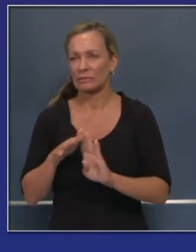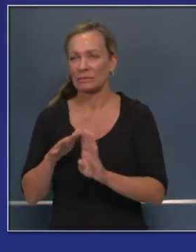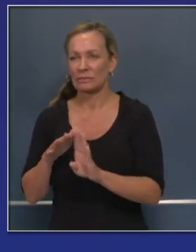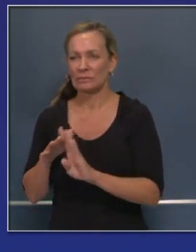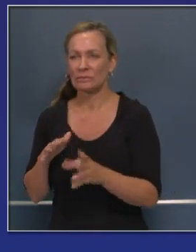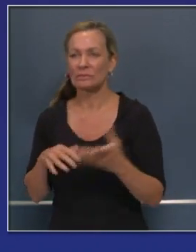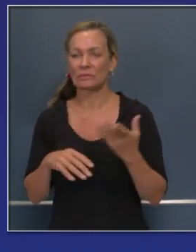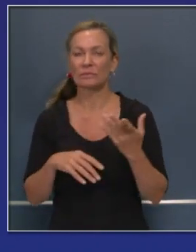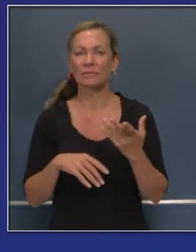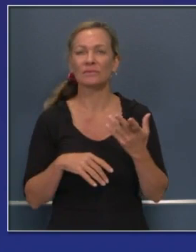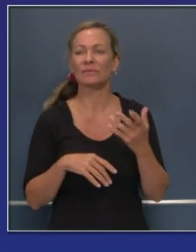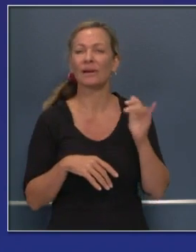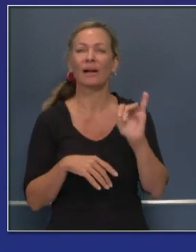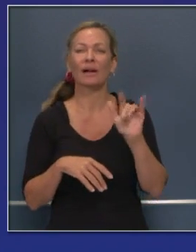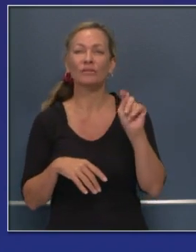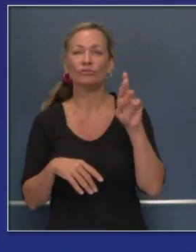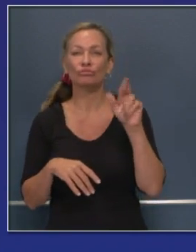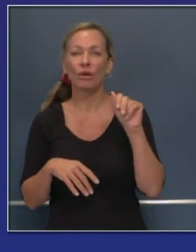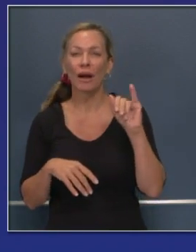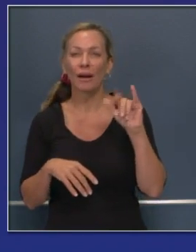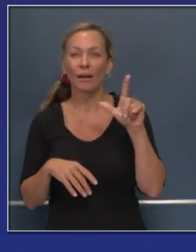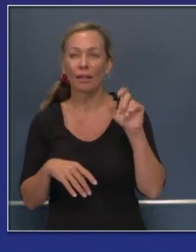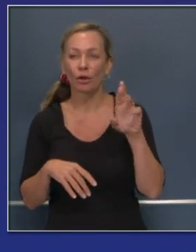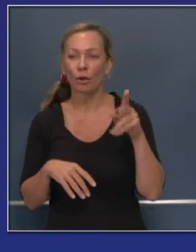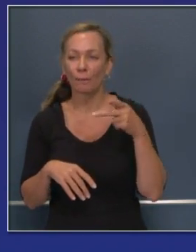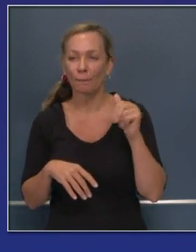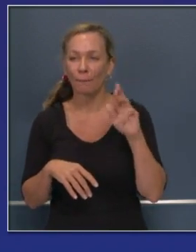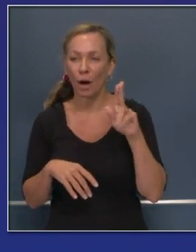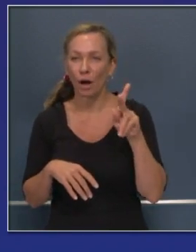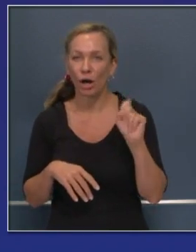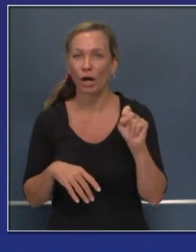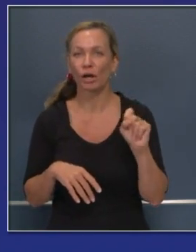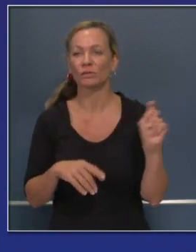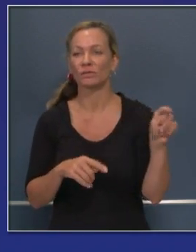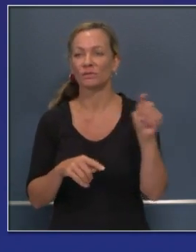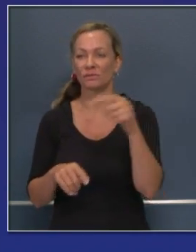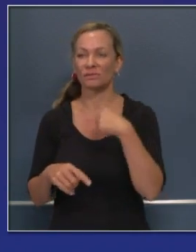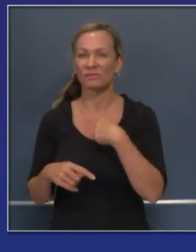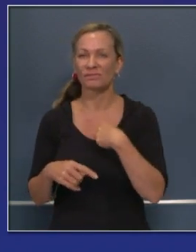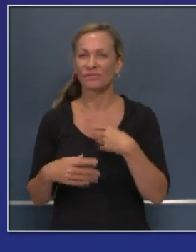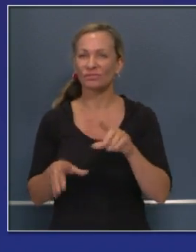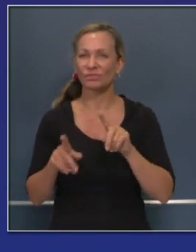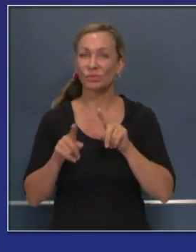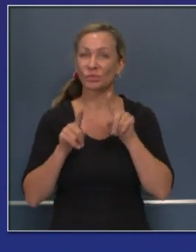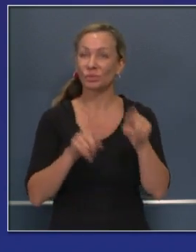THERE ARE MANY MORE MULTIPLES OF THAT EVACUATED INTO TRAILER PARKS.